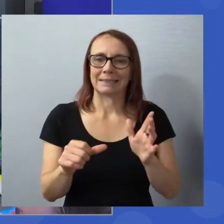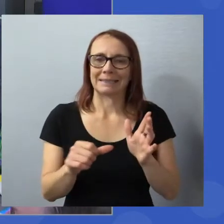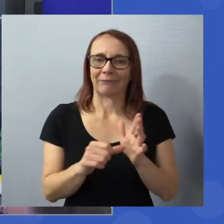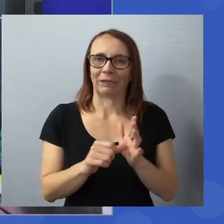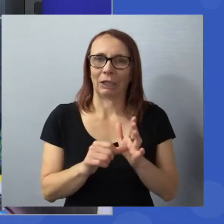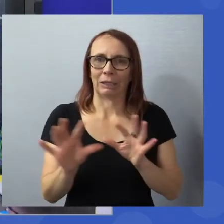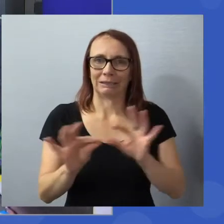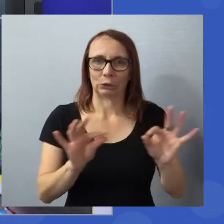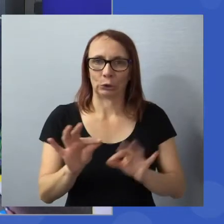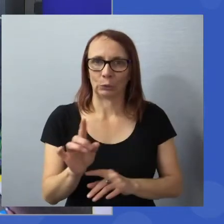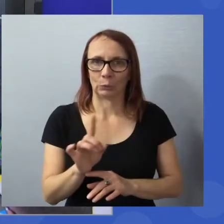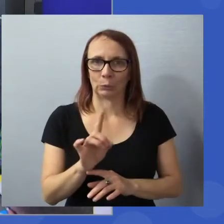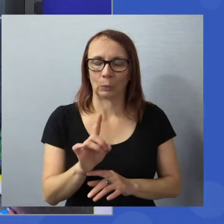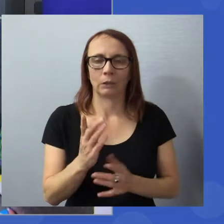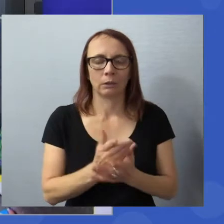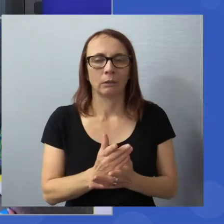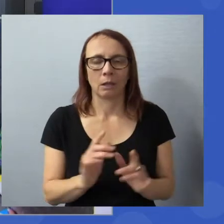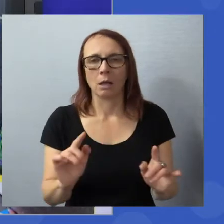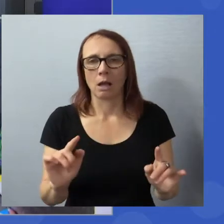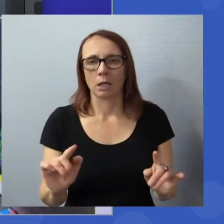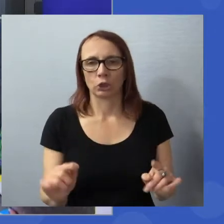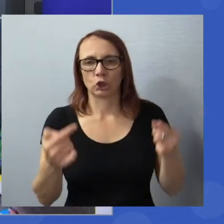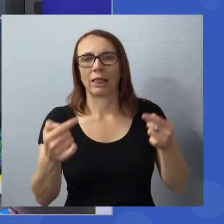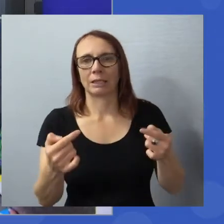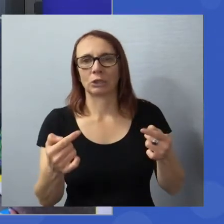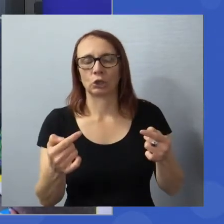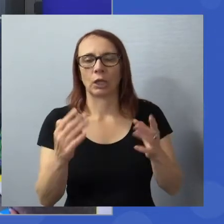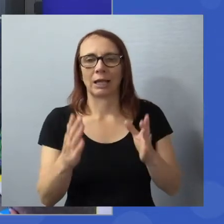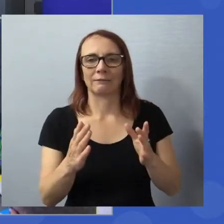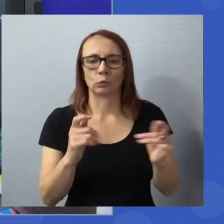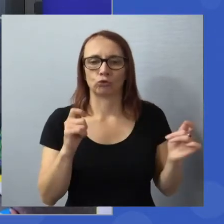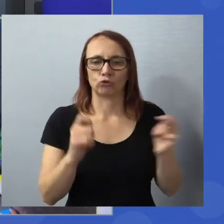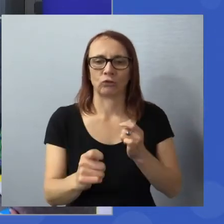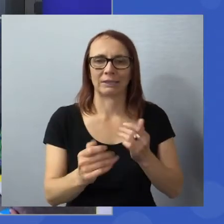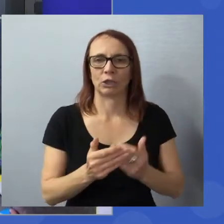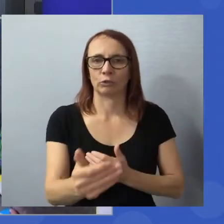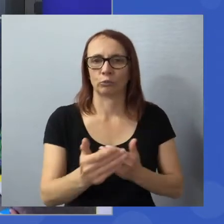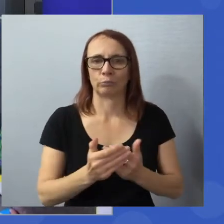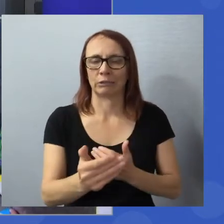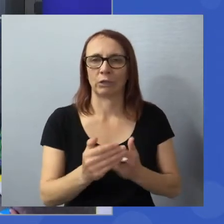would be a challenge with a transition period away from fossil fuels to clean